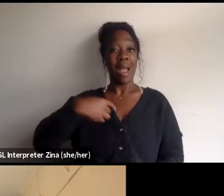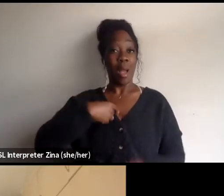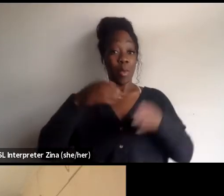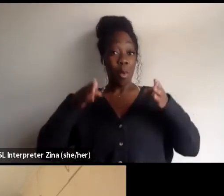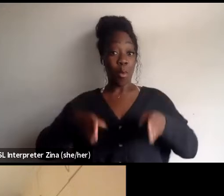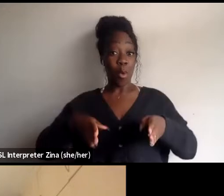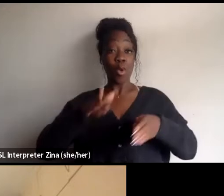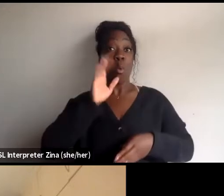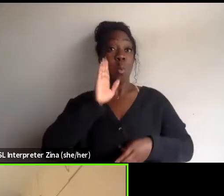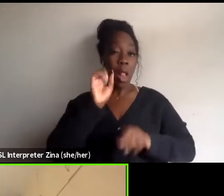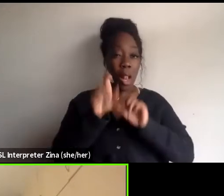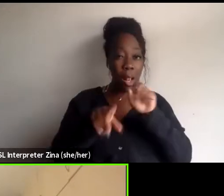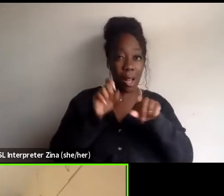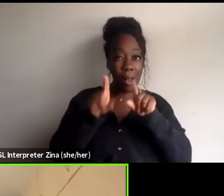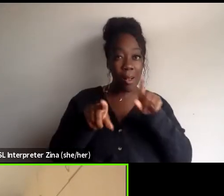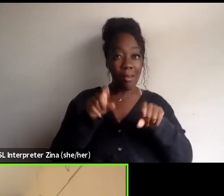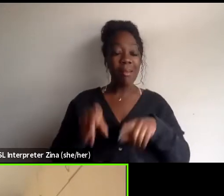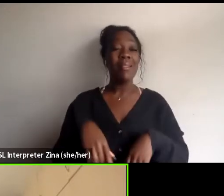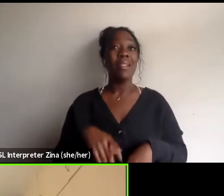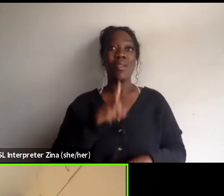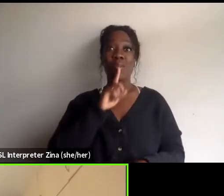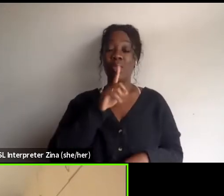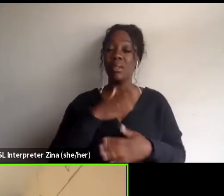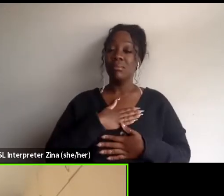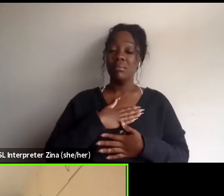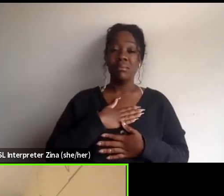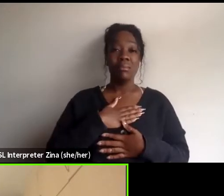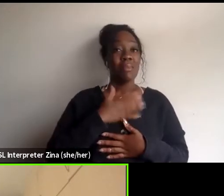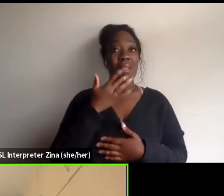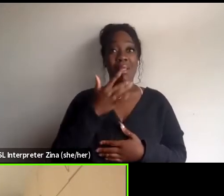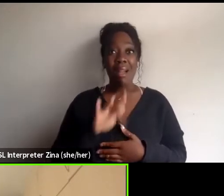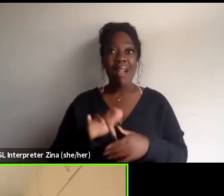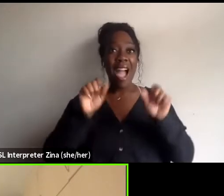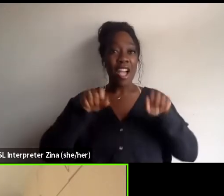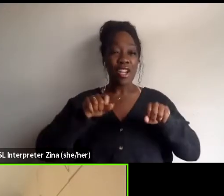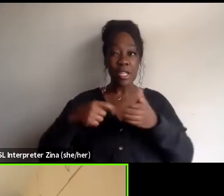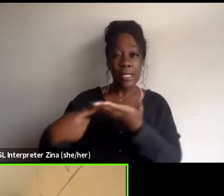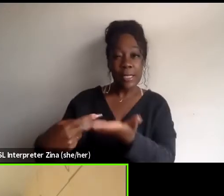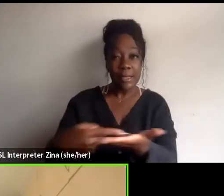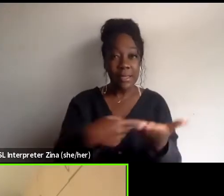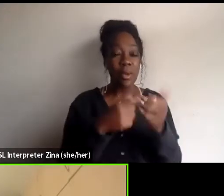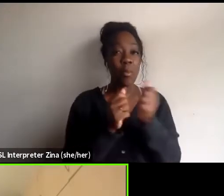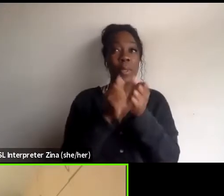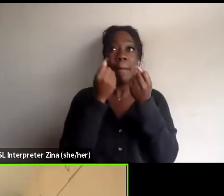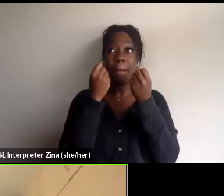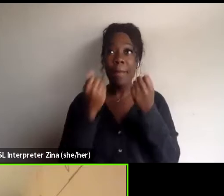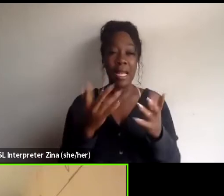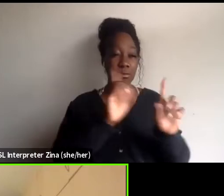to various women across the African continent and the diaspora starting next week or starting today actually,